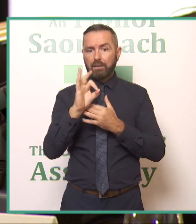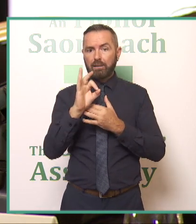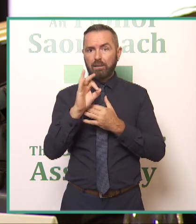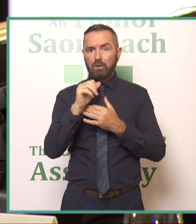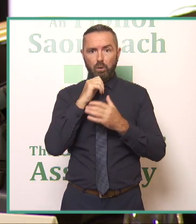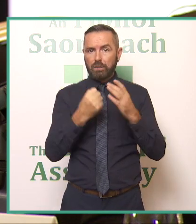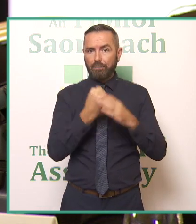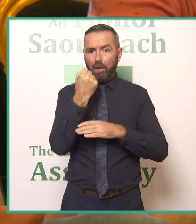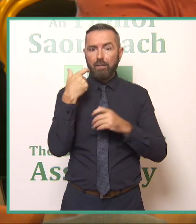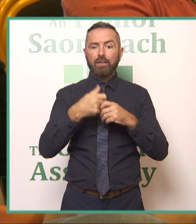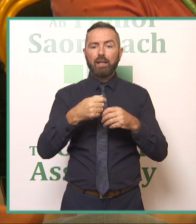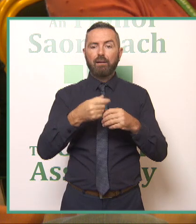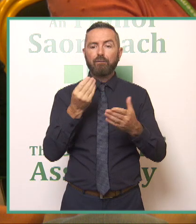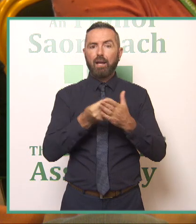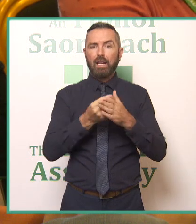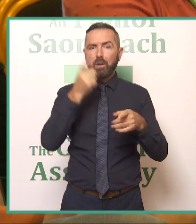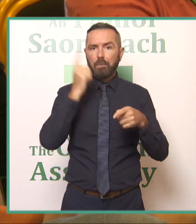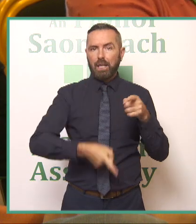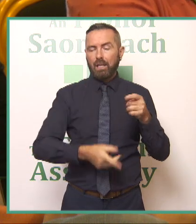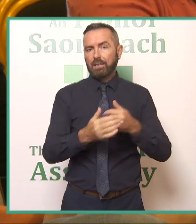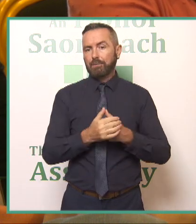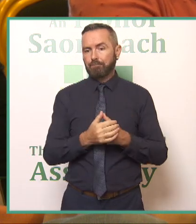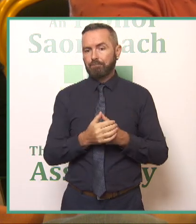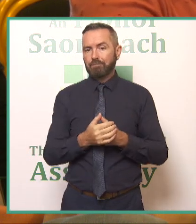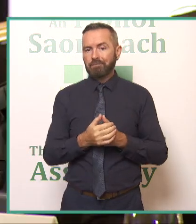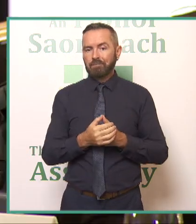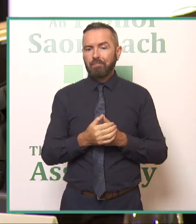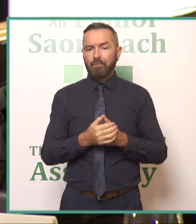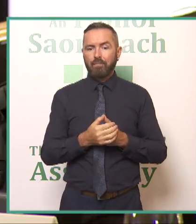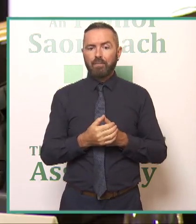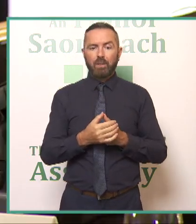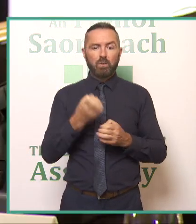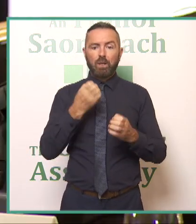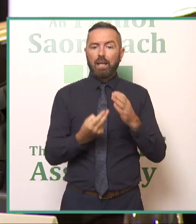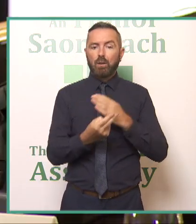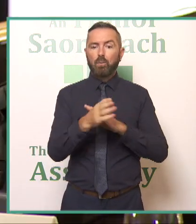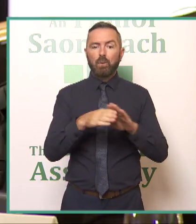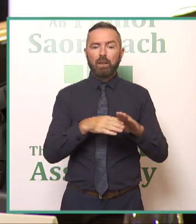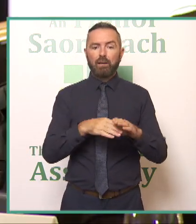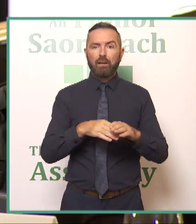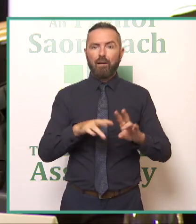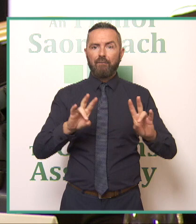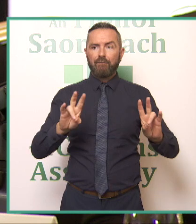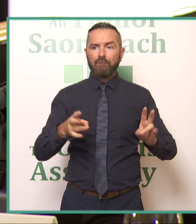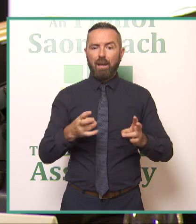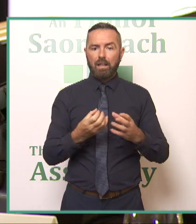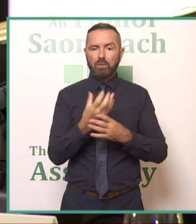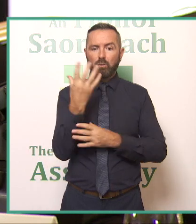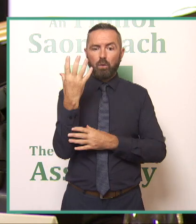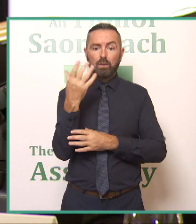financially so you end up with this very fast growing it's even been called invasive by some